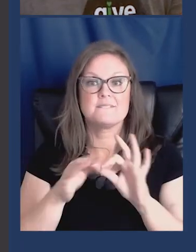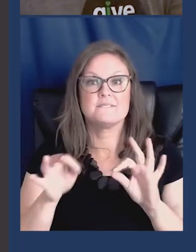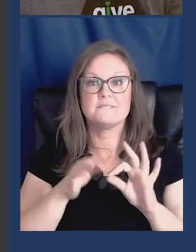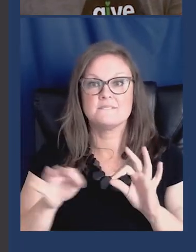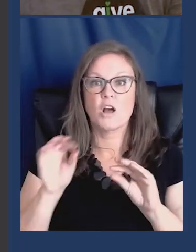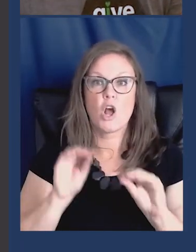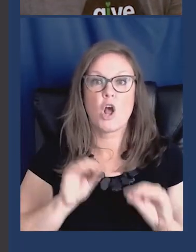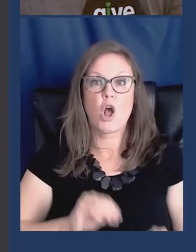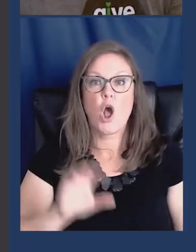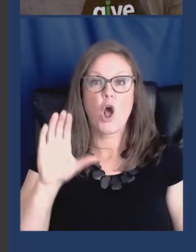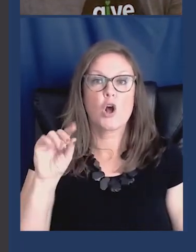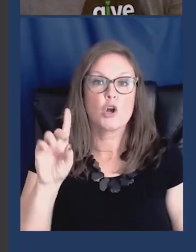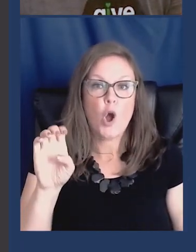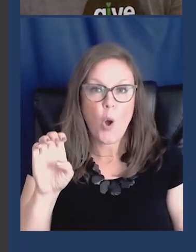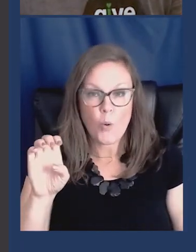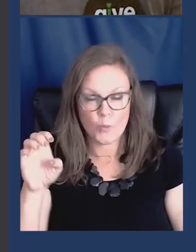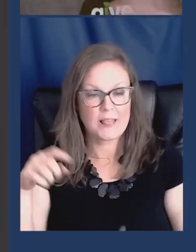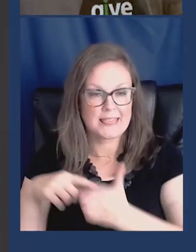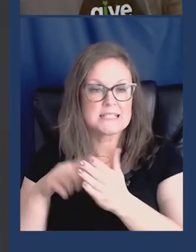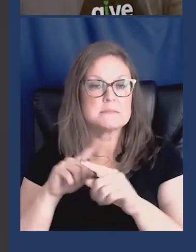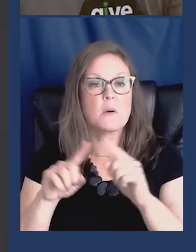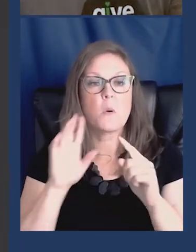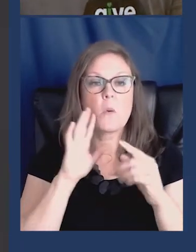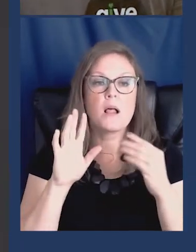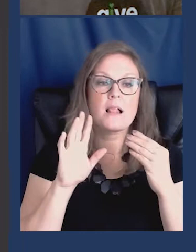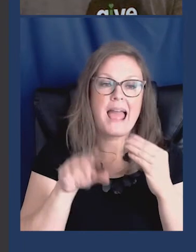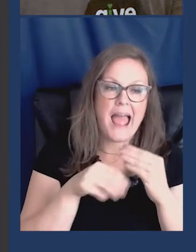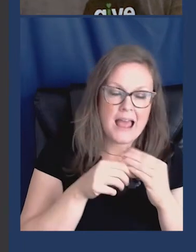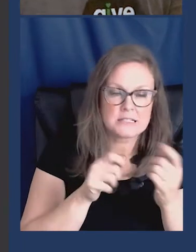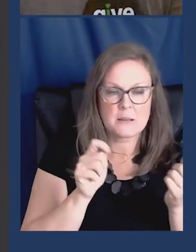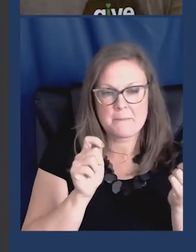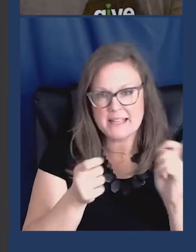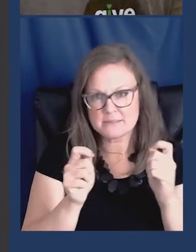make some changes, add some code and I'll walk through the code as we're adding it